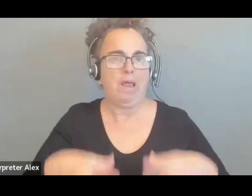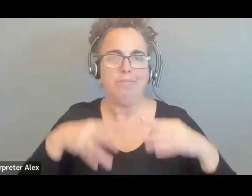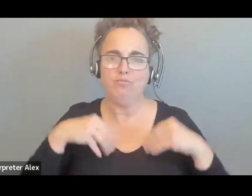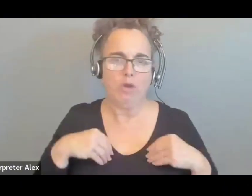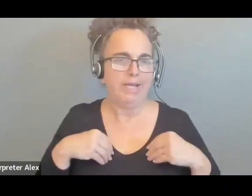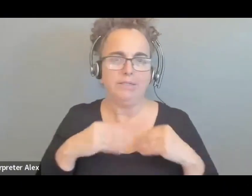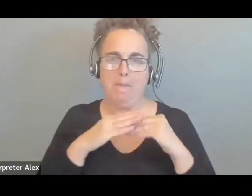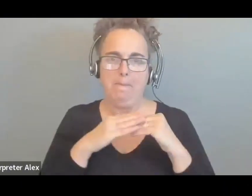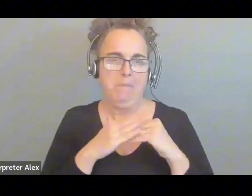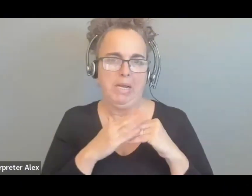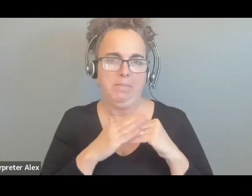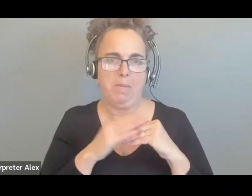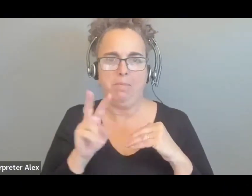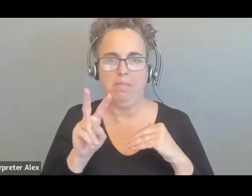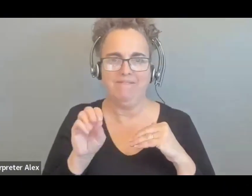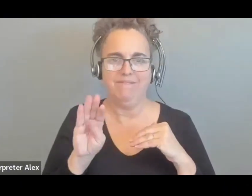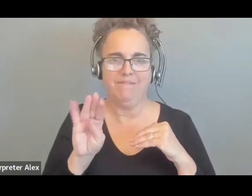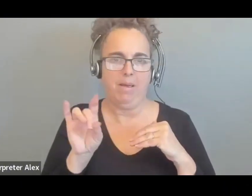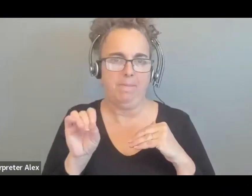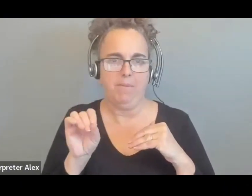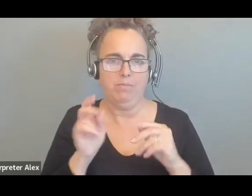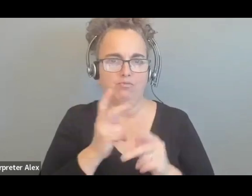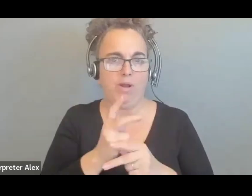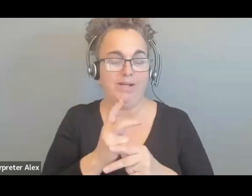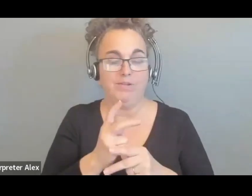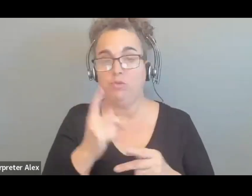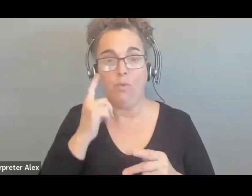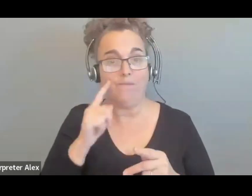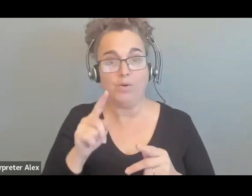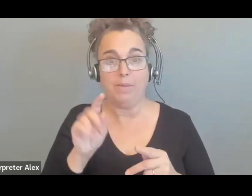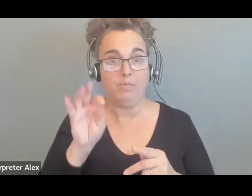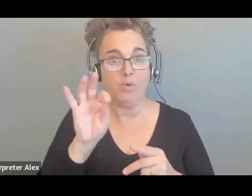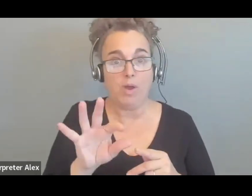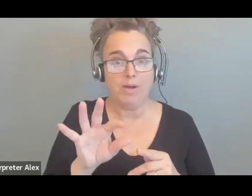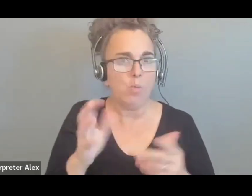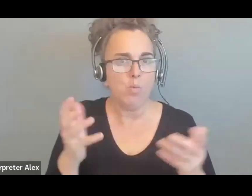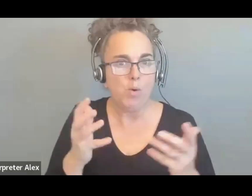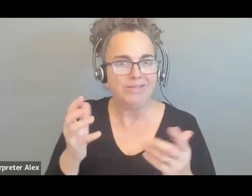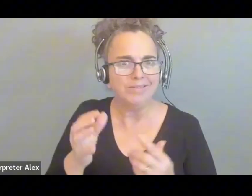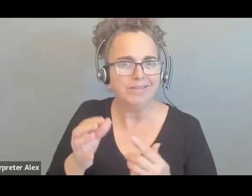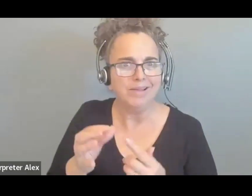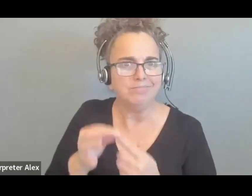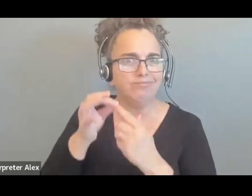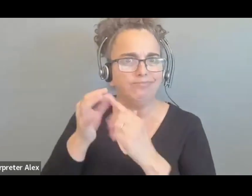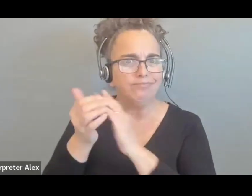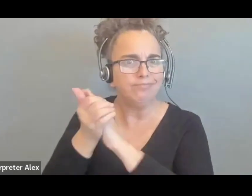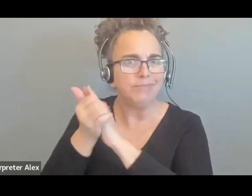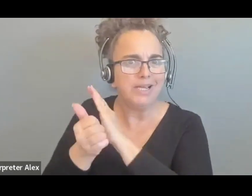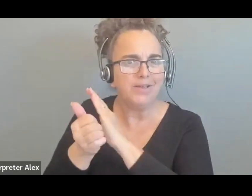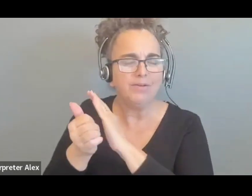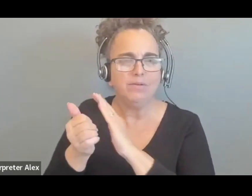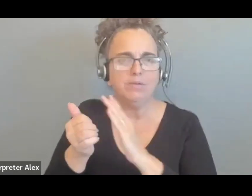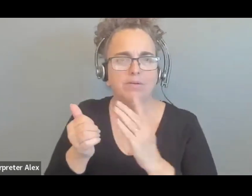And if we wanna say a, a secret sauce or something I would say is making your minimum viable